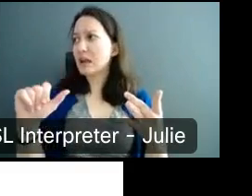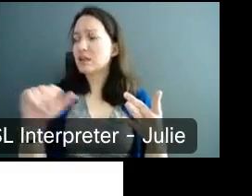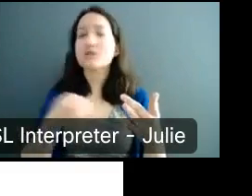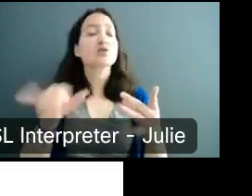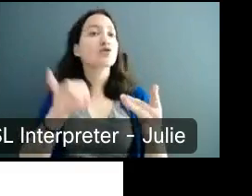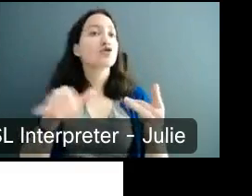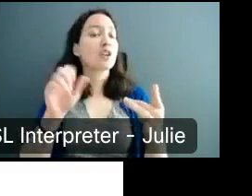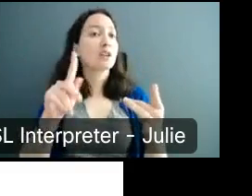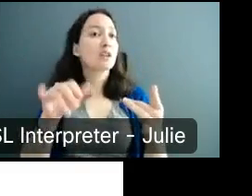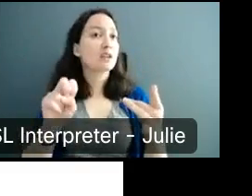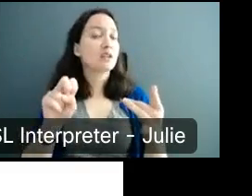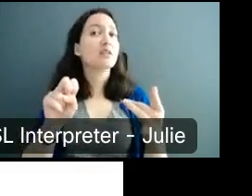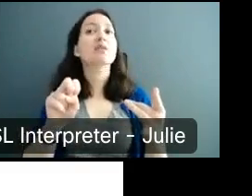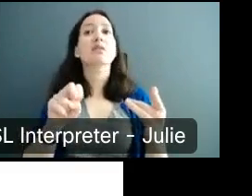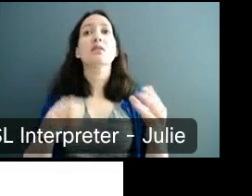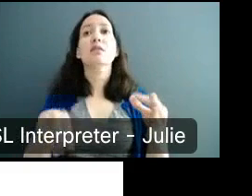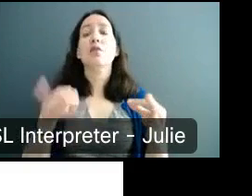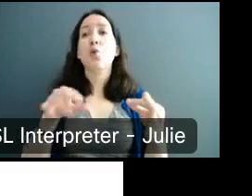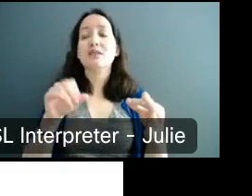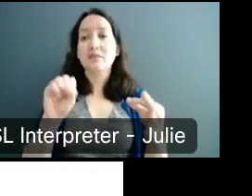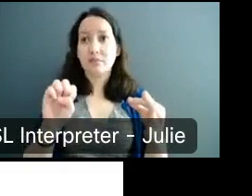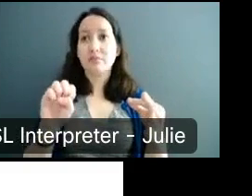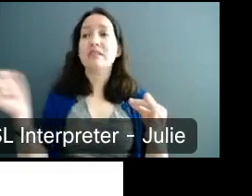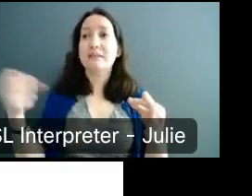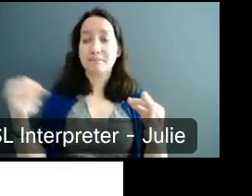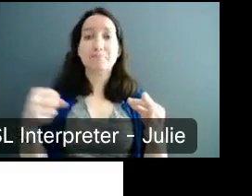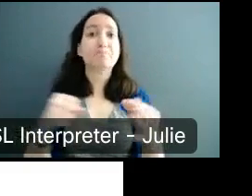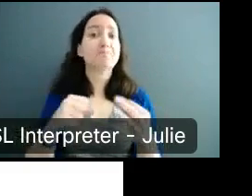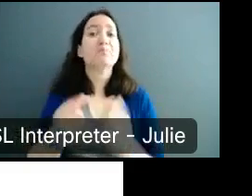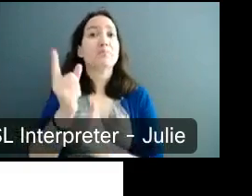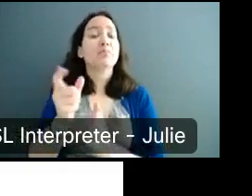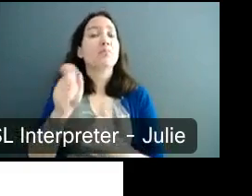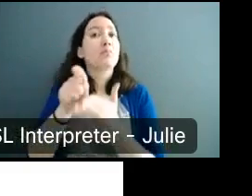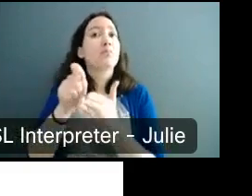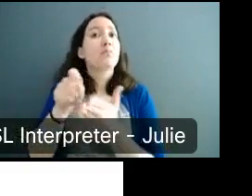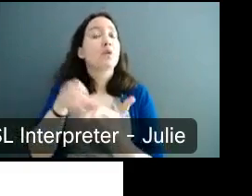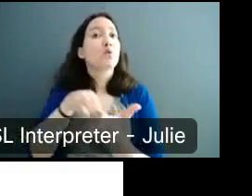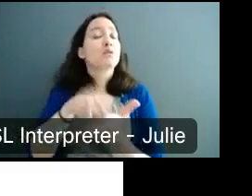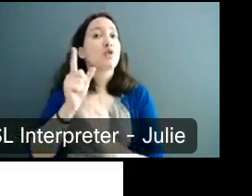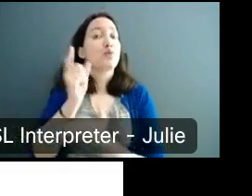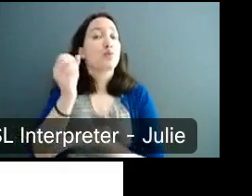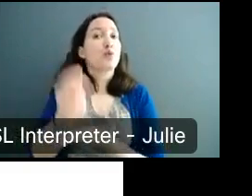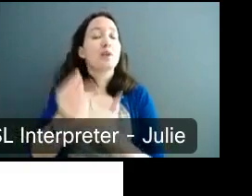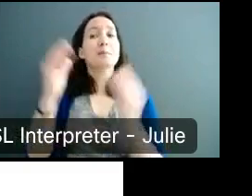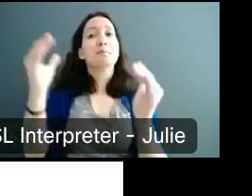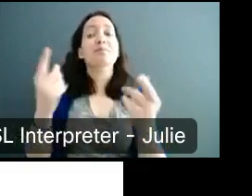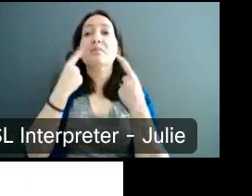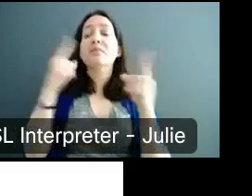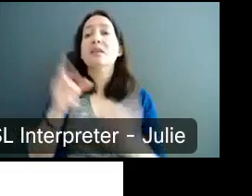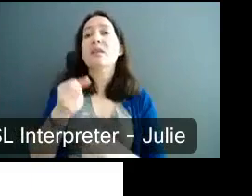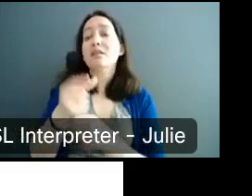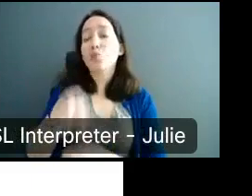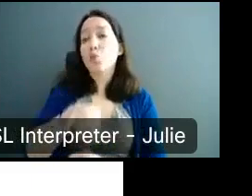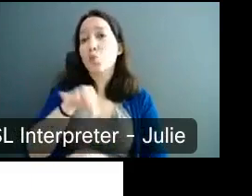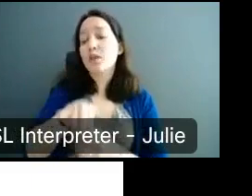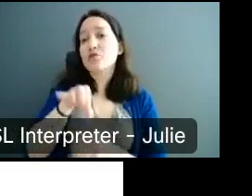And also back on yes, so, minutes approved uh, so next on the agenda is the resolution for the annual election of the officers.